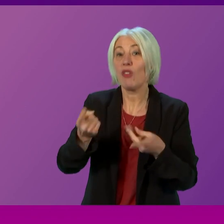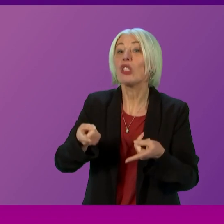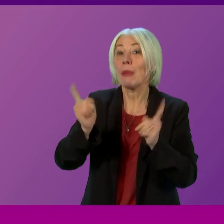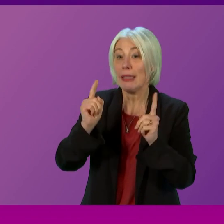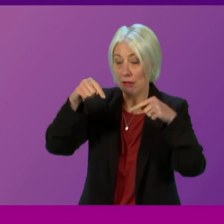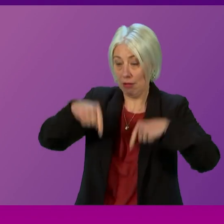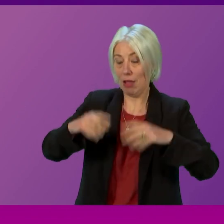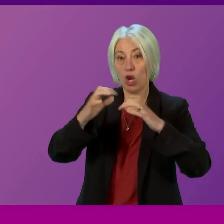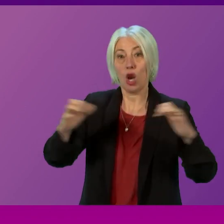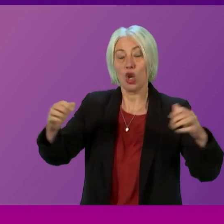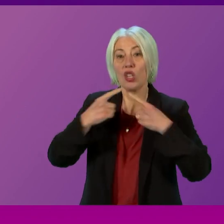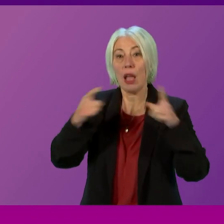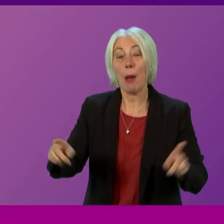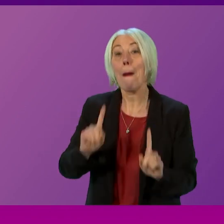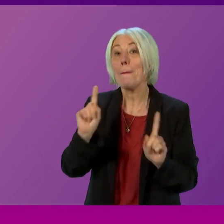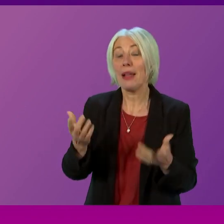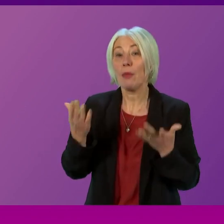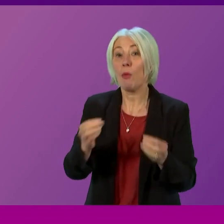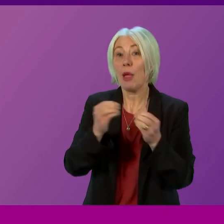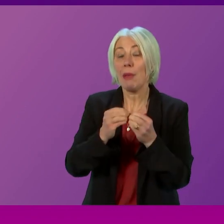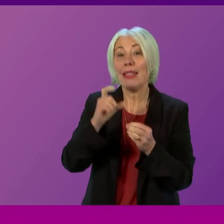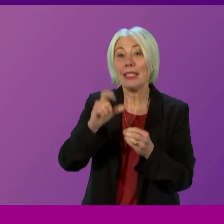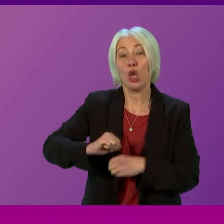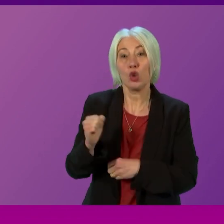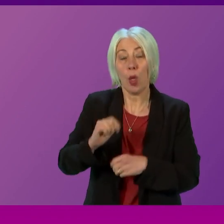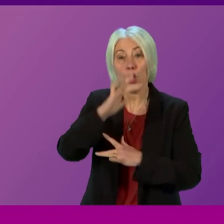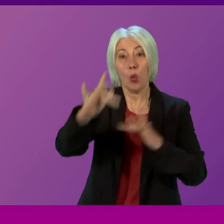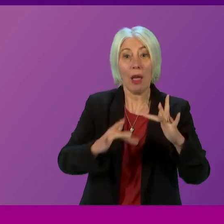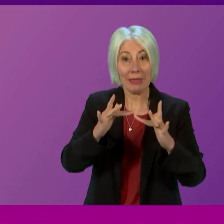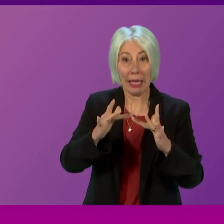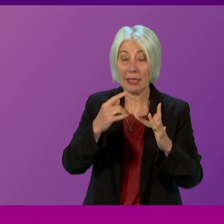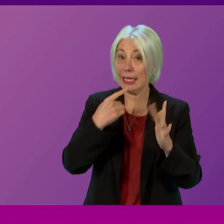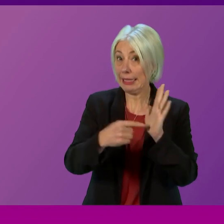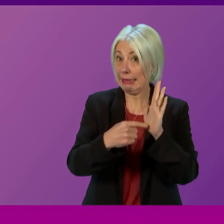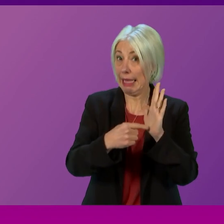this chamber. However, currently, the BBC Scotland website is reporting in detail